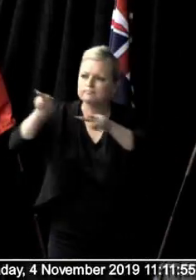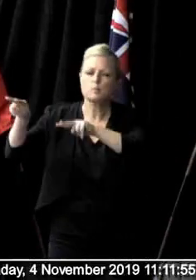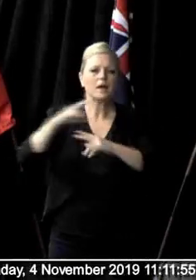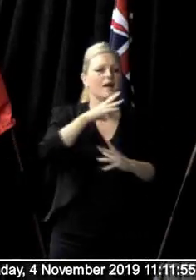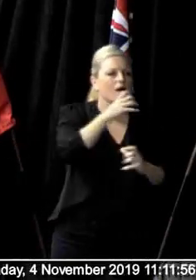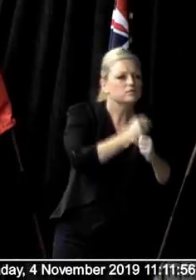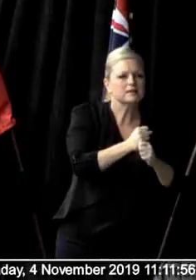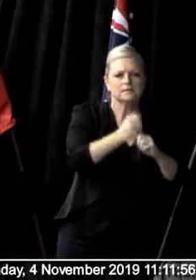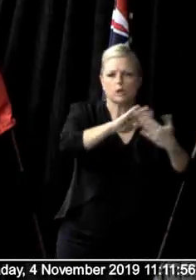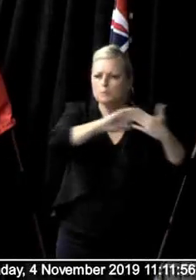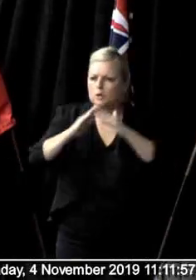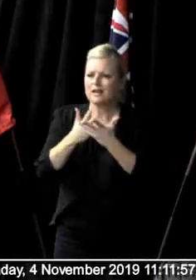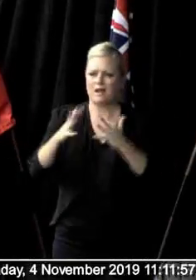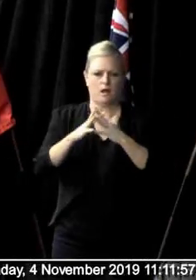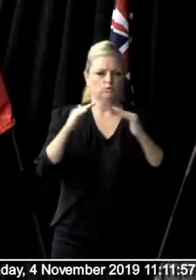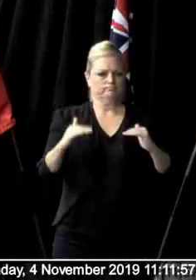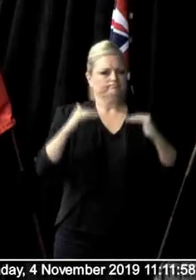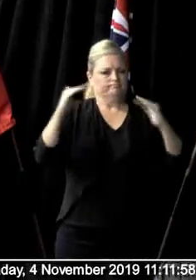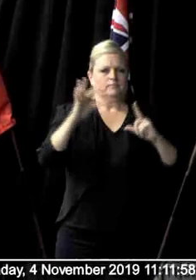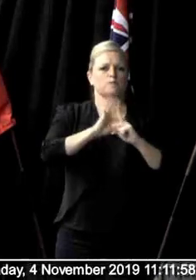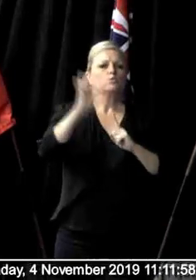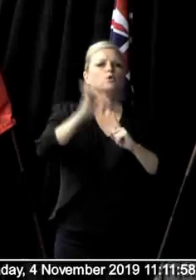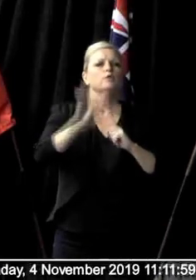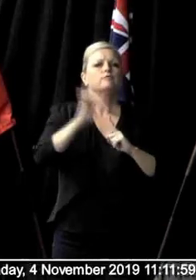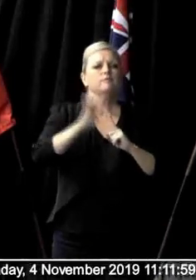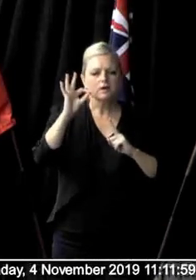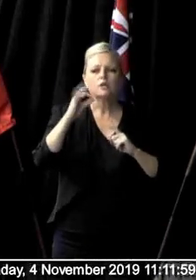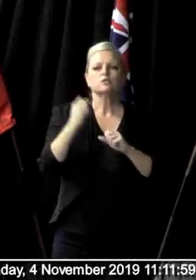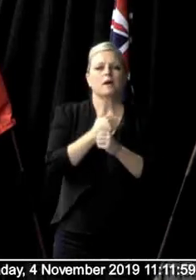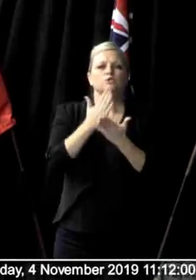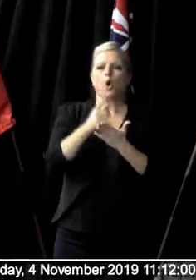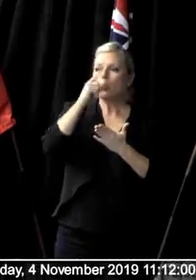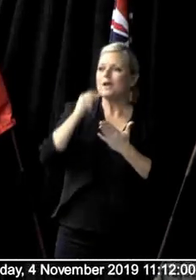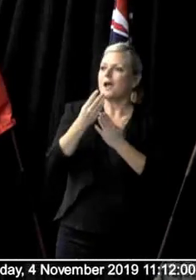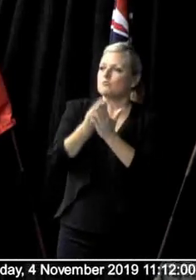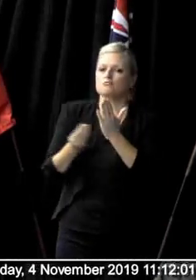achieve best practice, to encourage reporting of and investigations of and